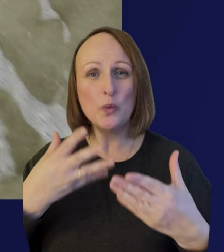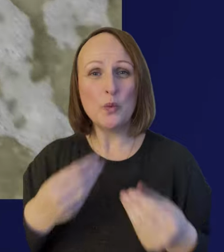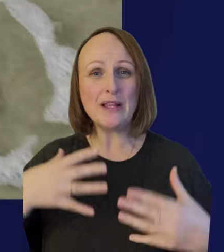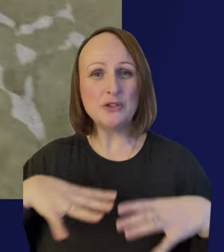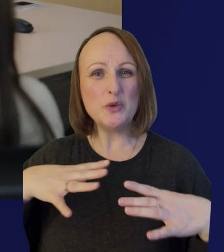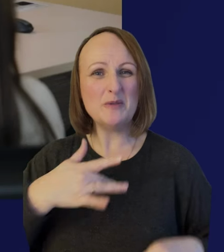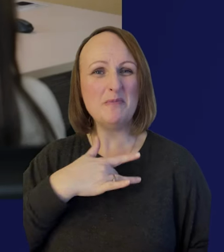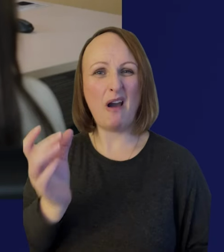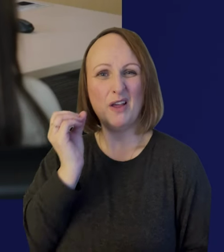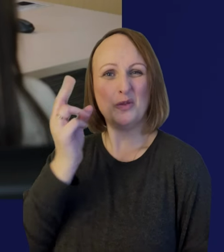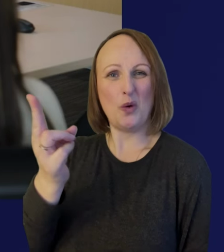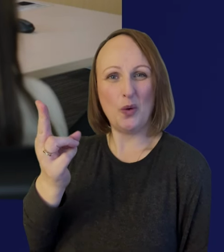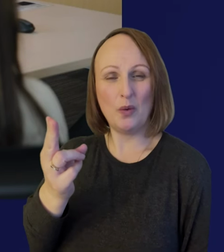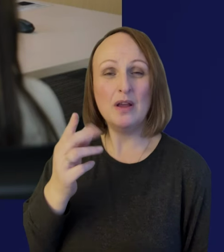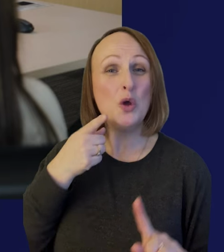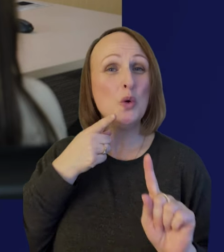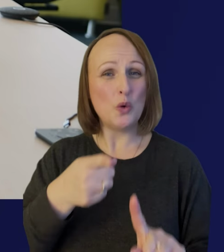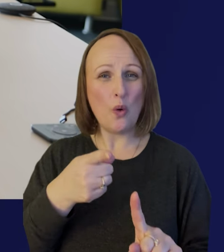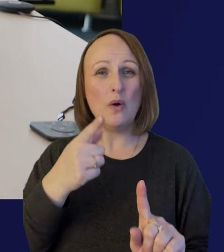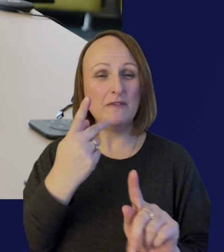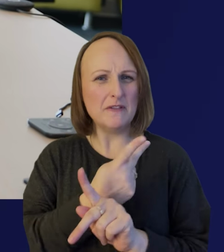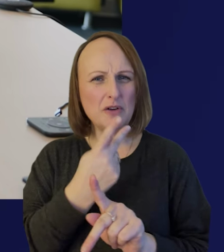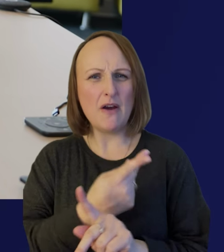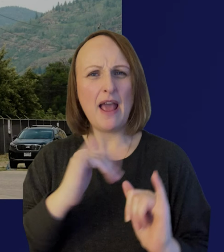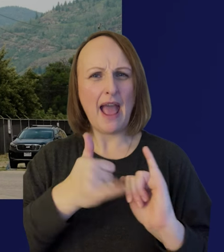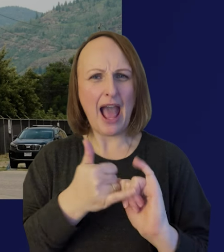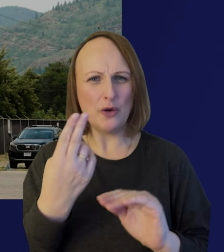needed to have investment that would enable us to unlock economies of scale.